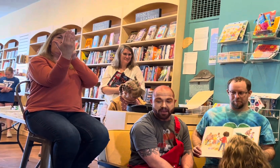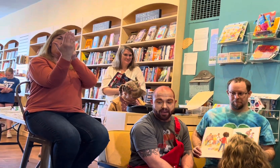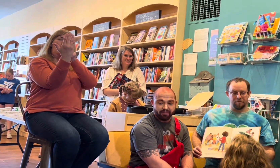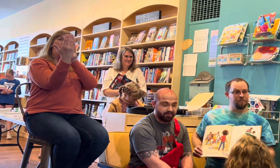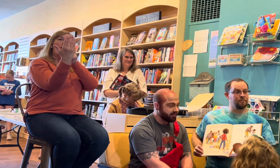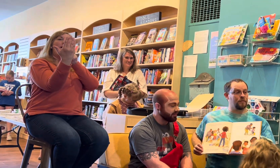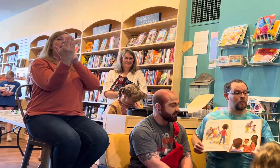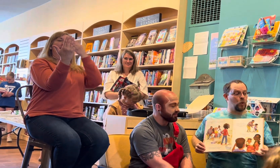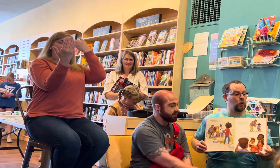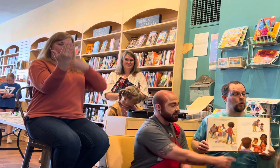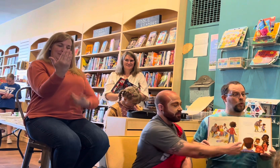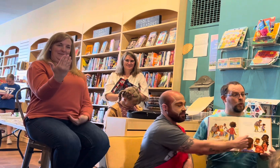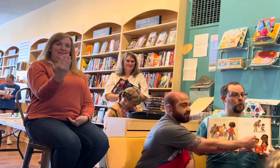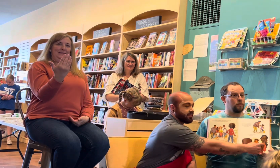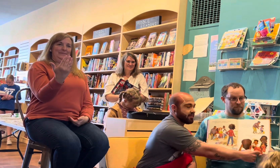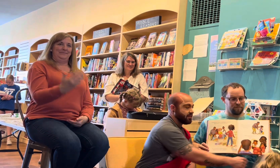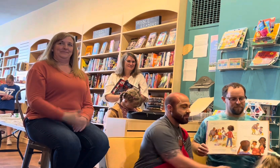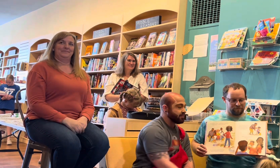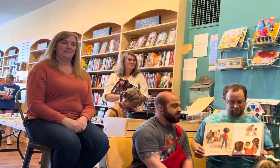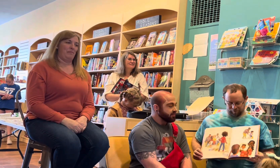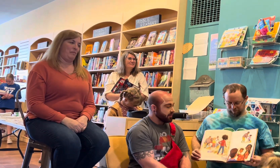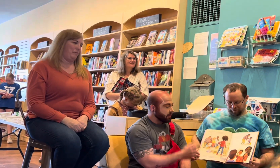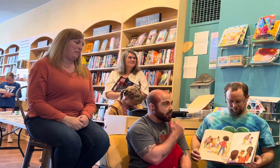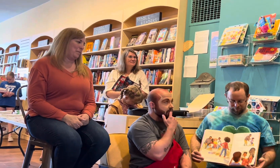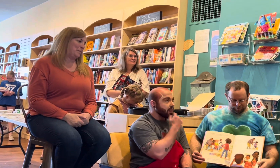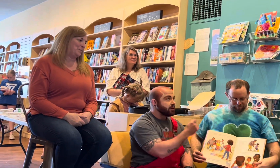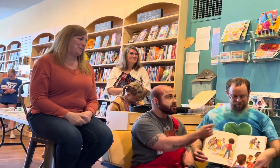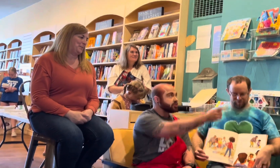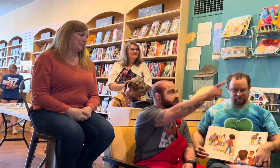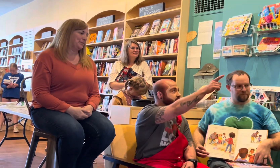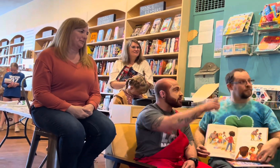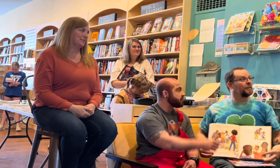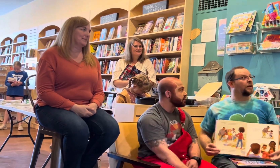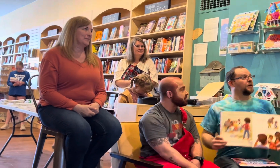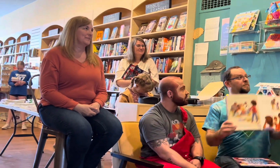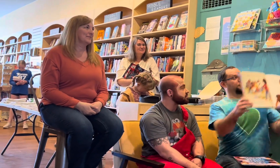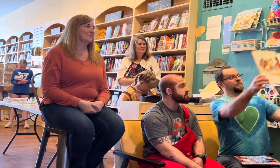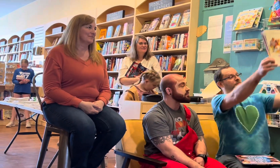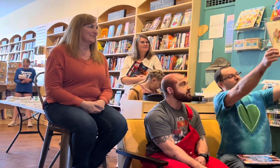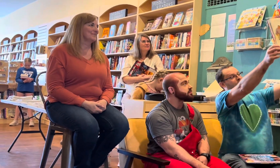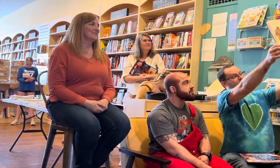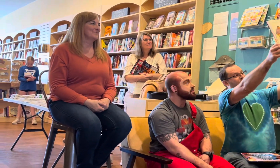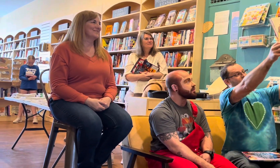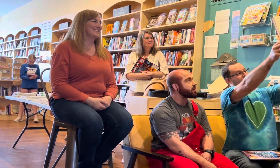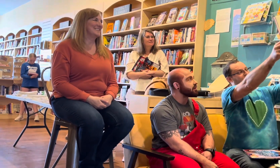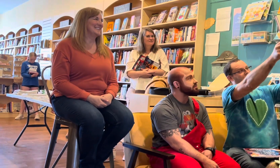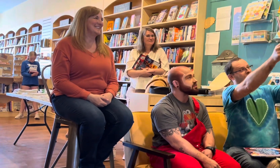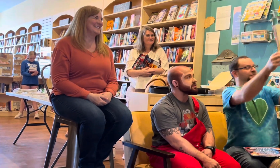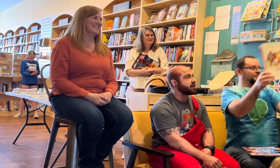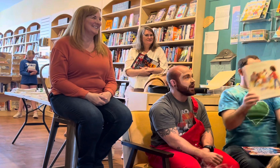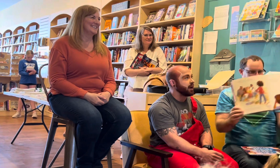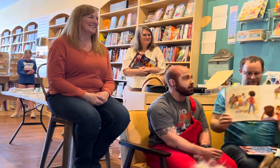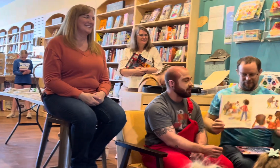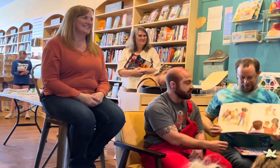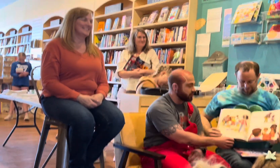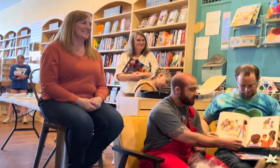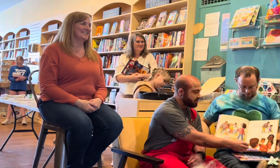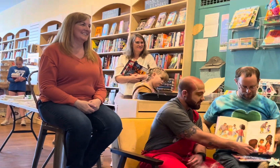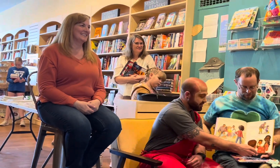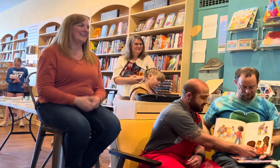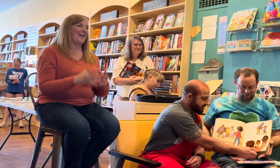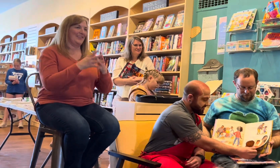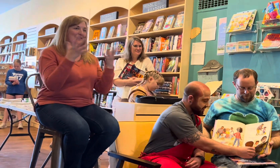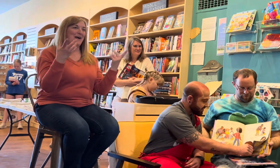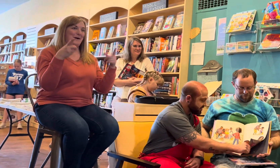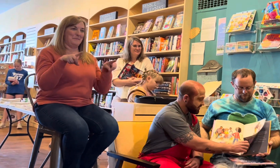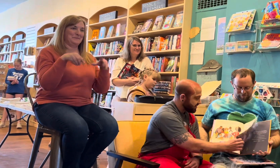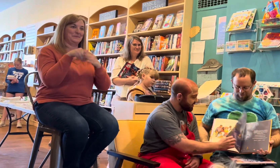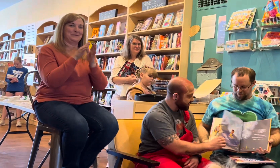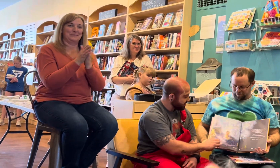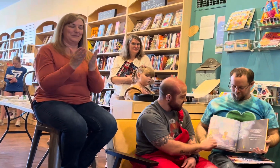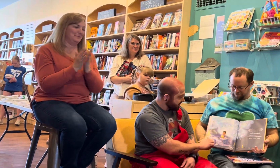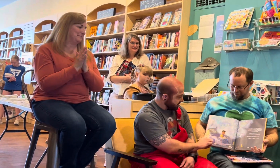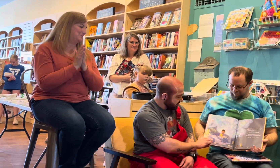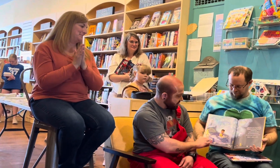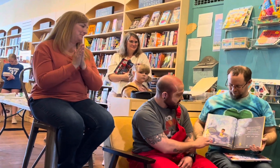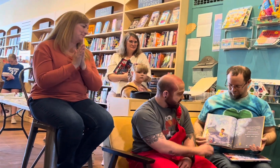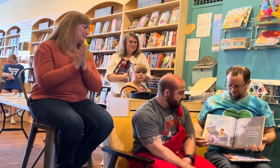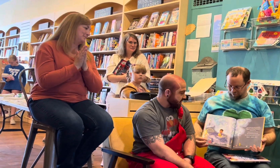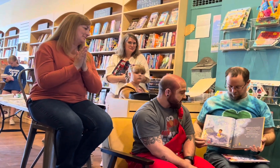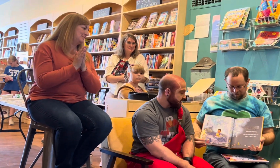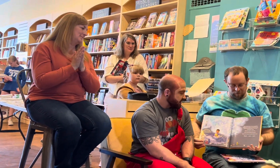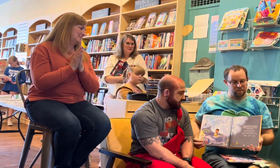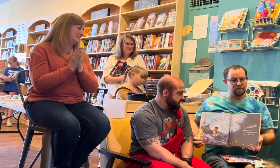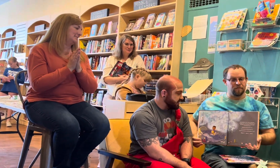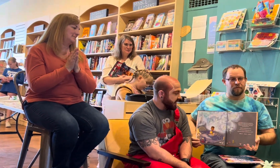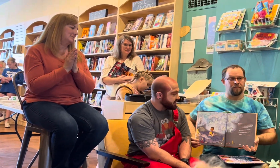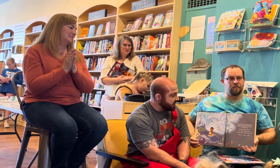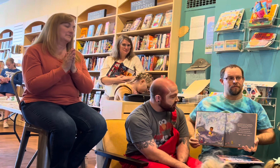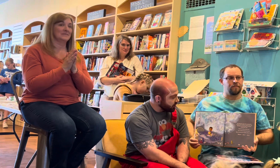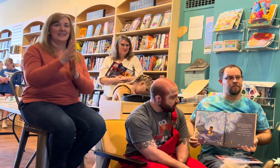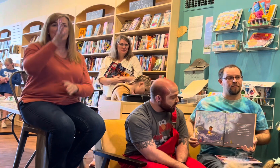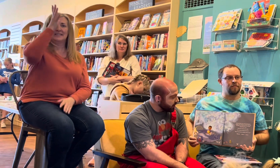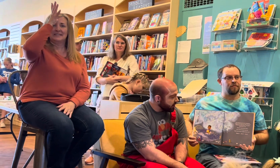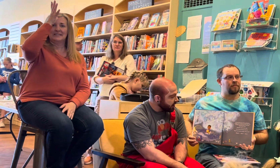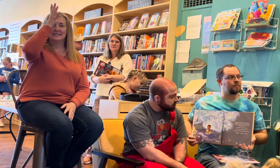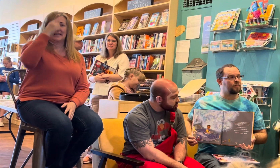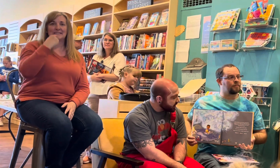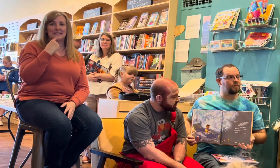me. Show the kids up there! There is a lot happening in this one. Dad said there were other trans